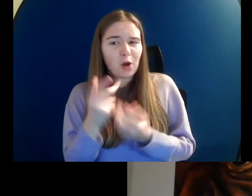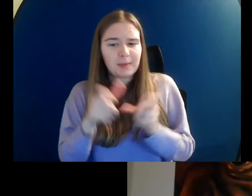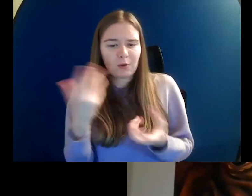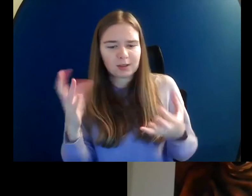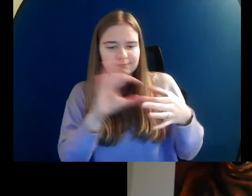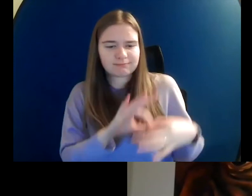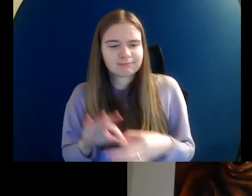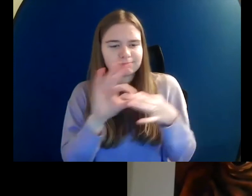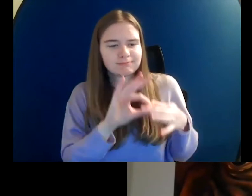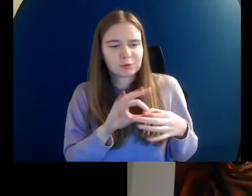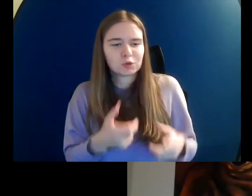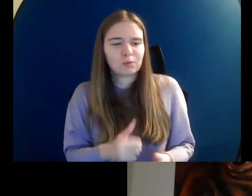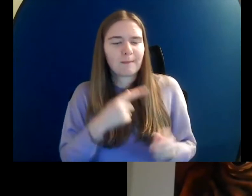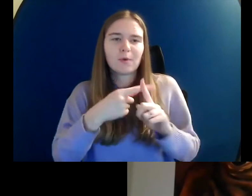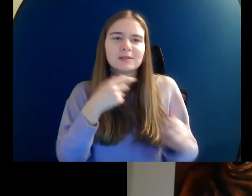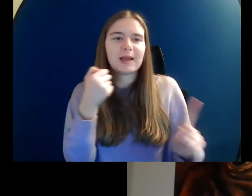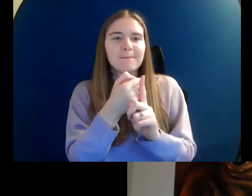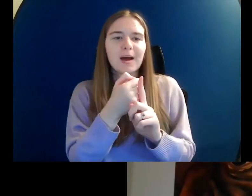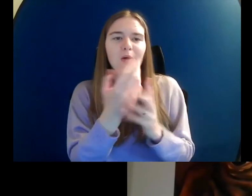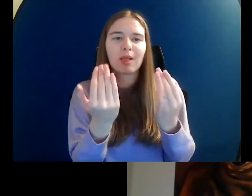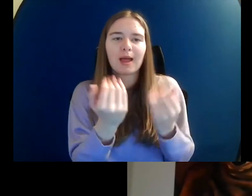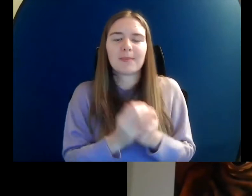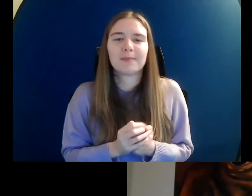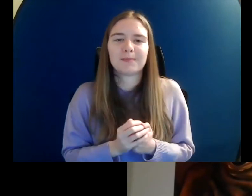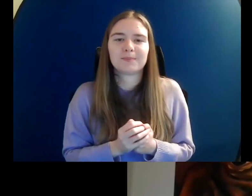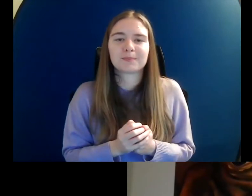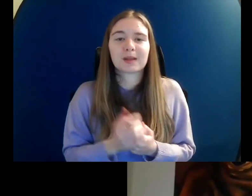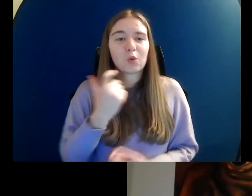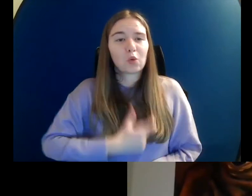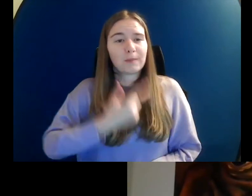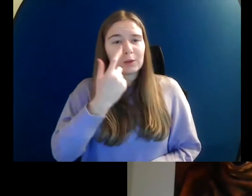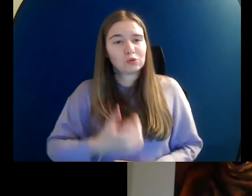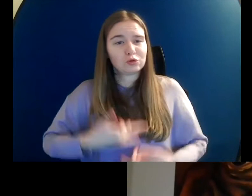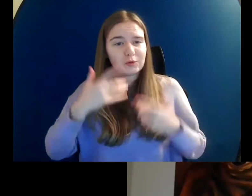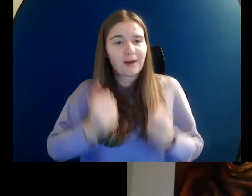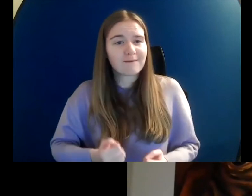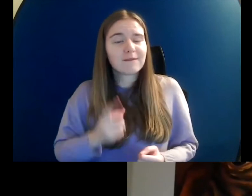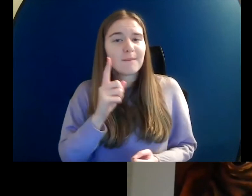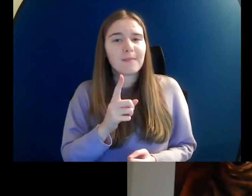What would be needed to solve this climate crisis would be intense, and humanity would survive it, however, as seen with COVID,